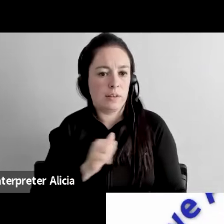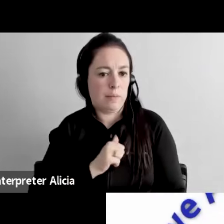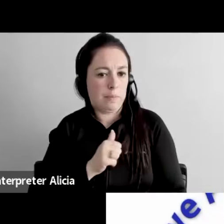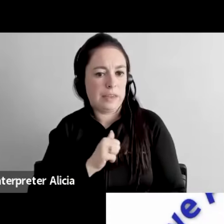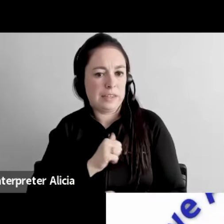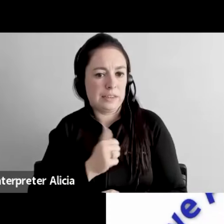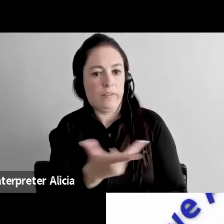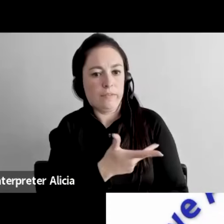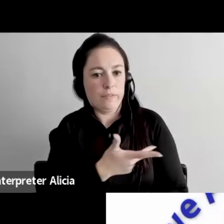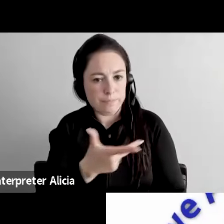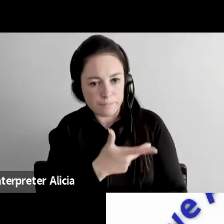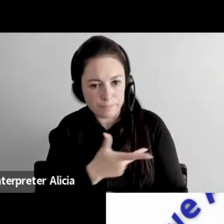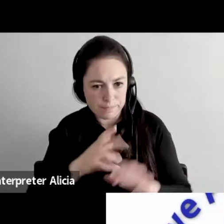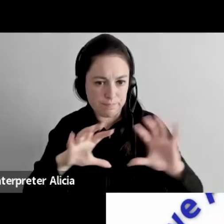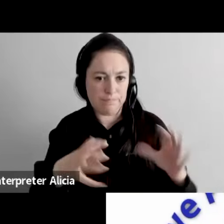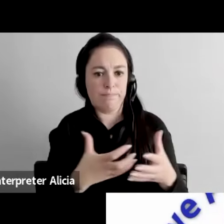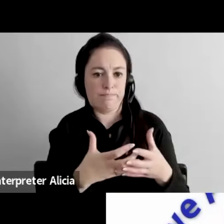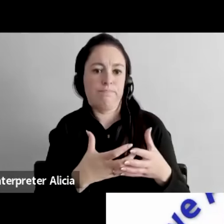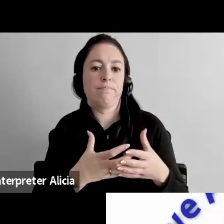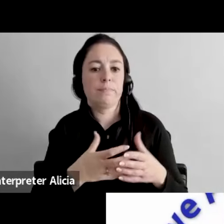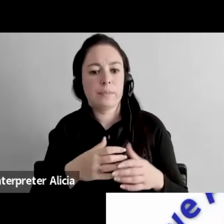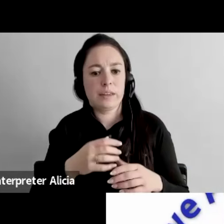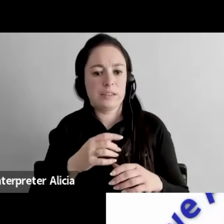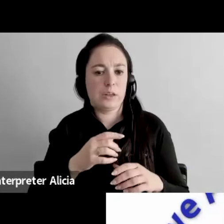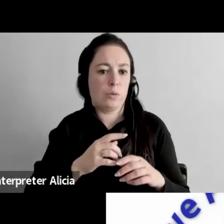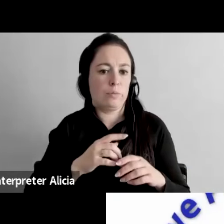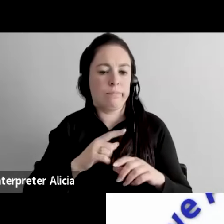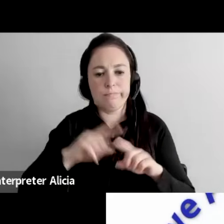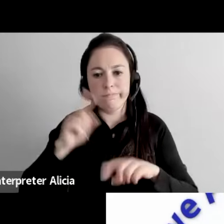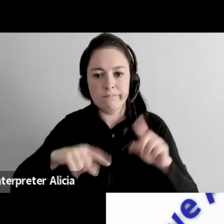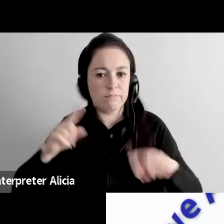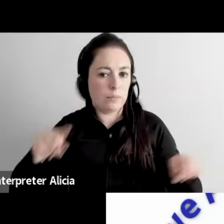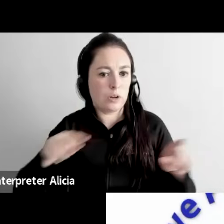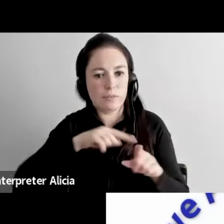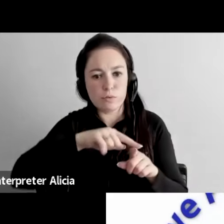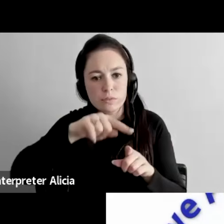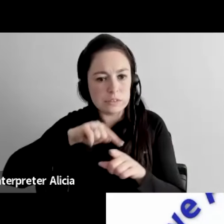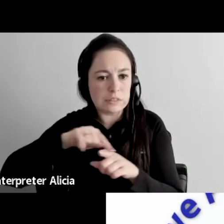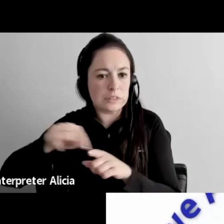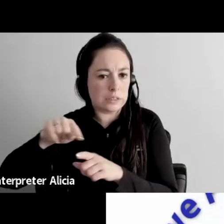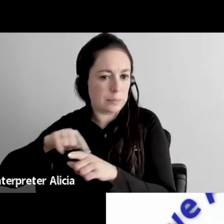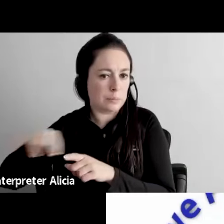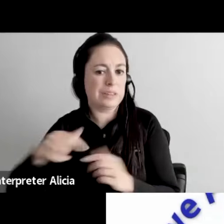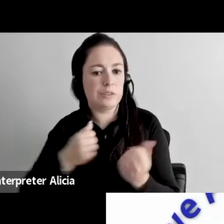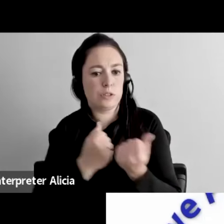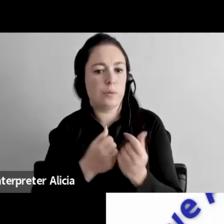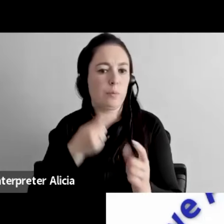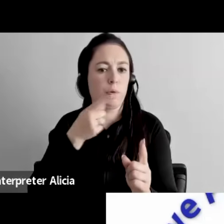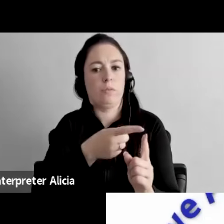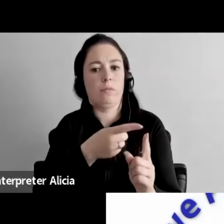so we're all coming from different disciplines to help support the same goal of supporting the